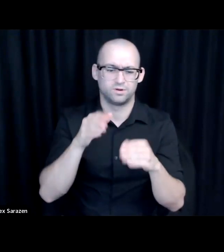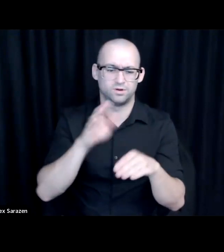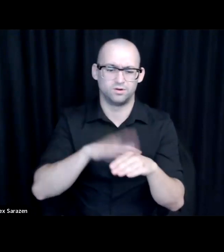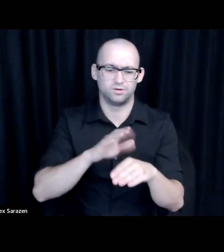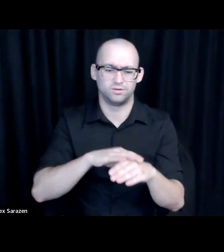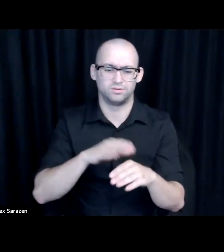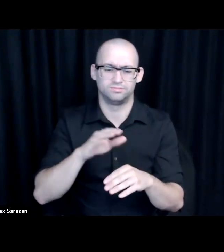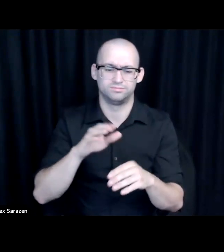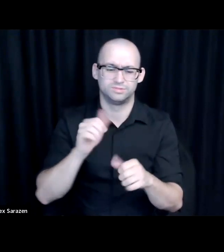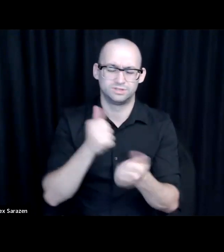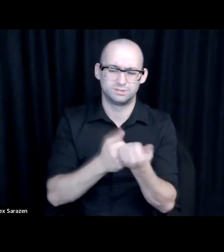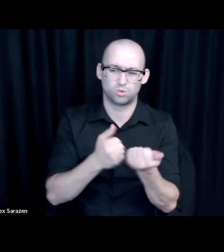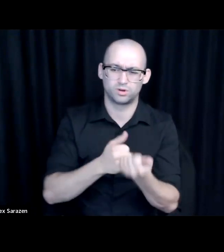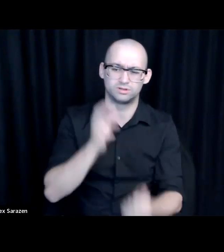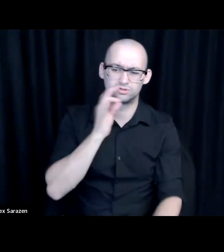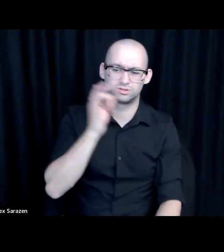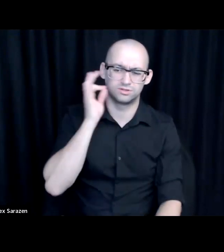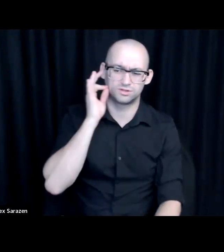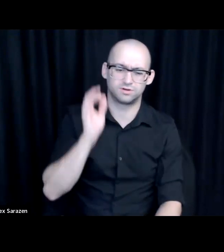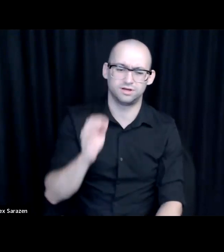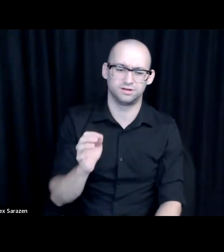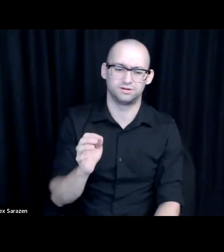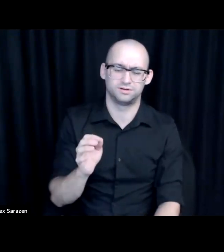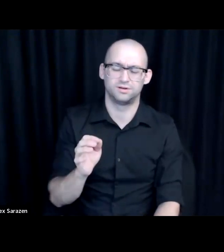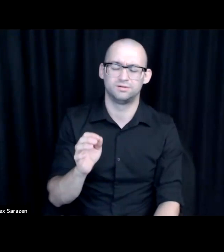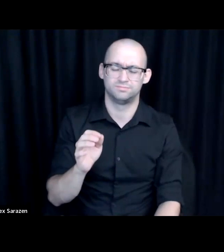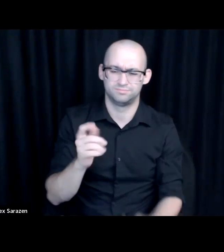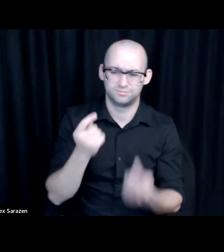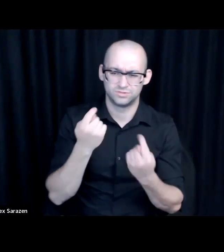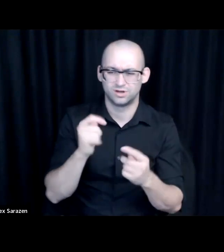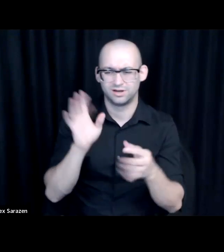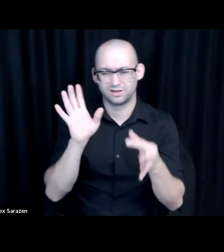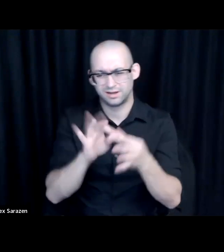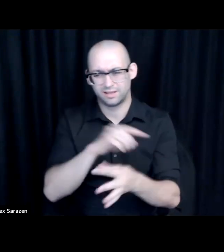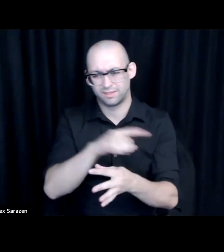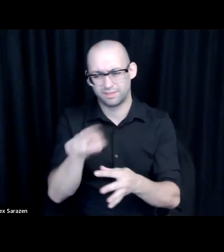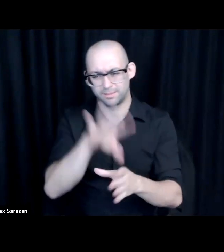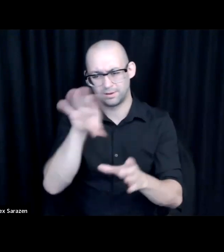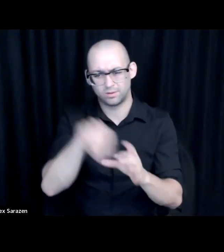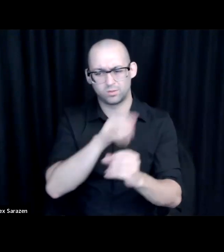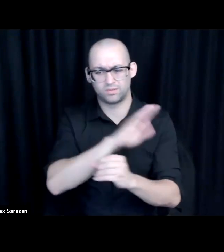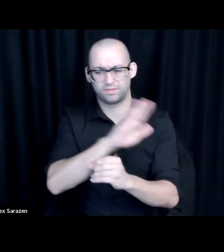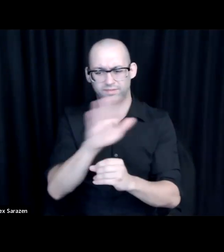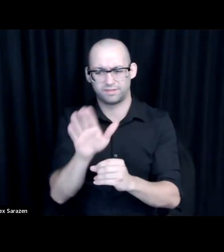communities in their efforts to do outreach and include their individual Tribal members.